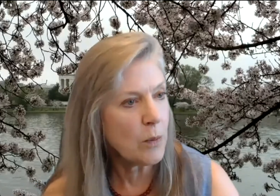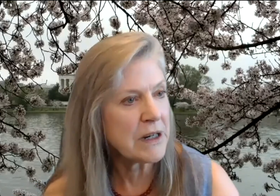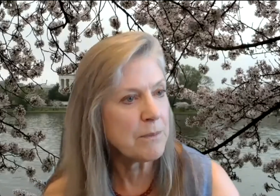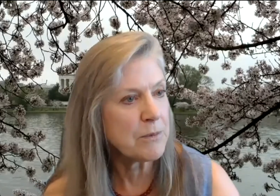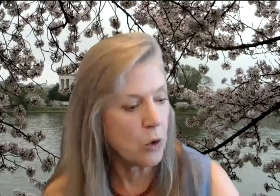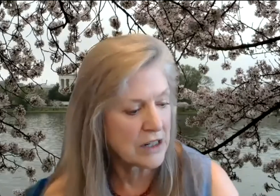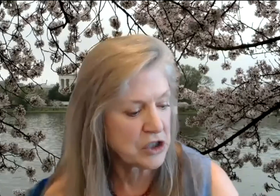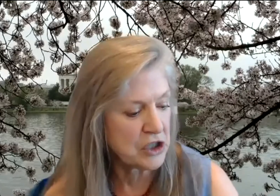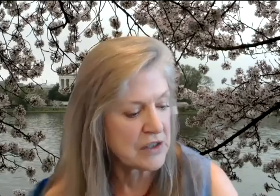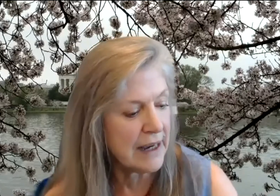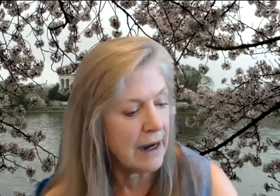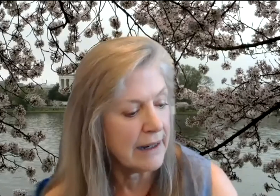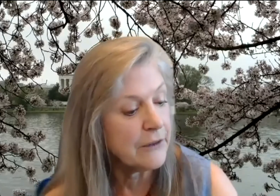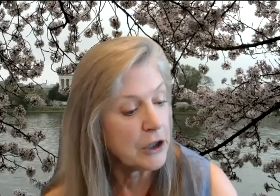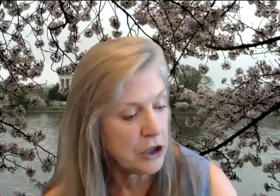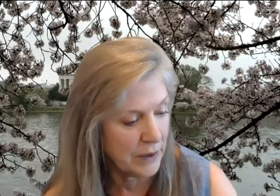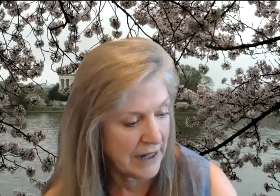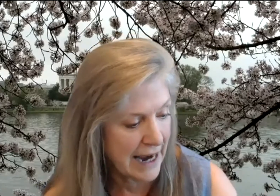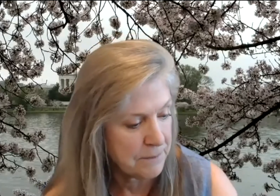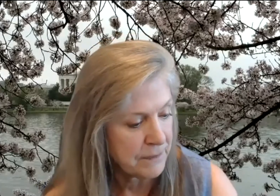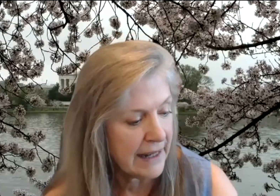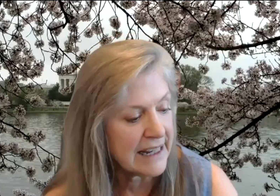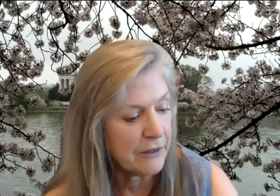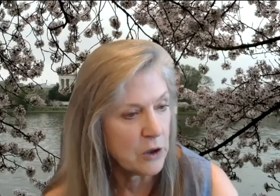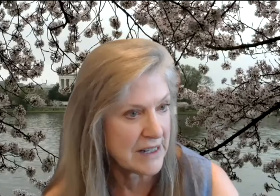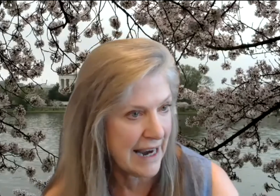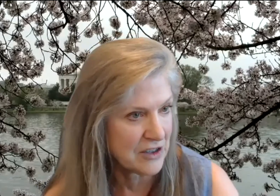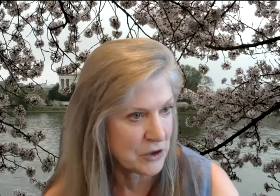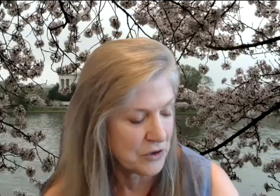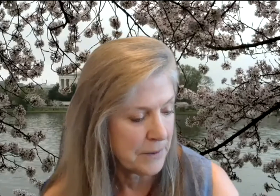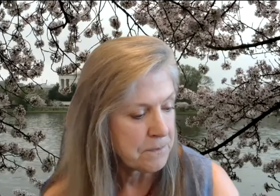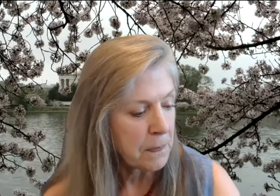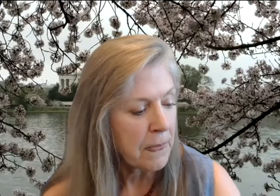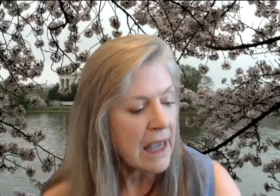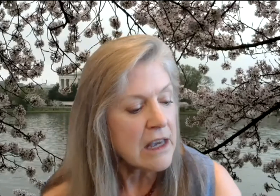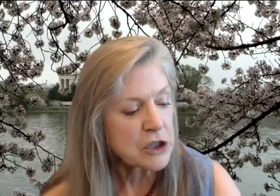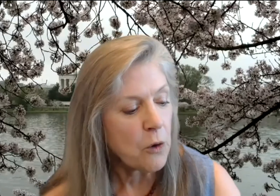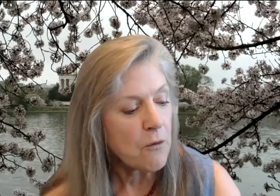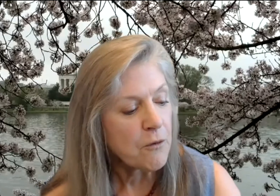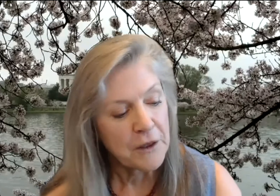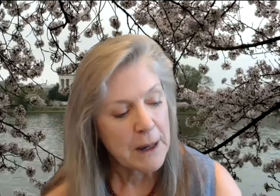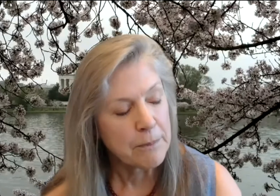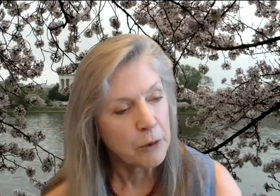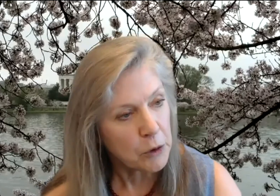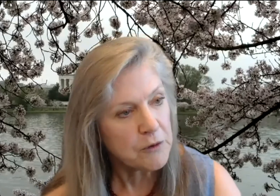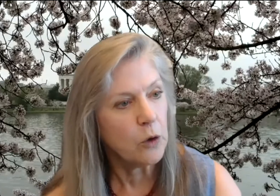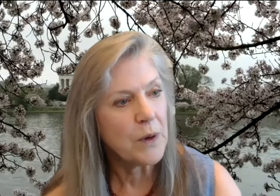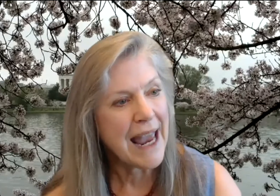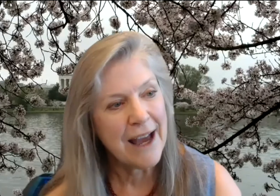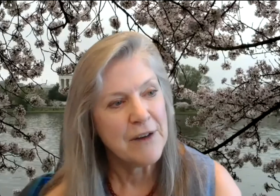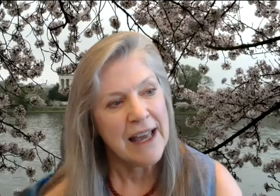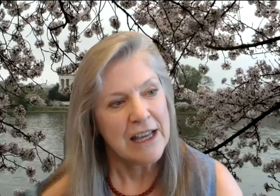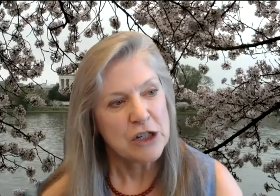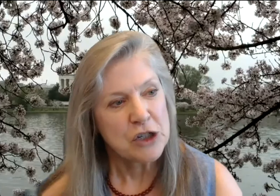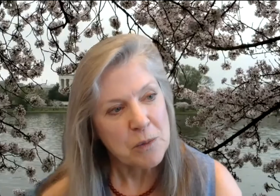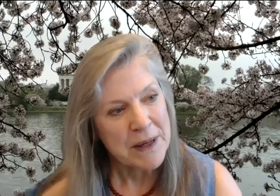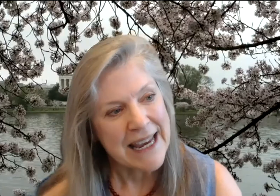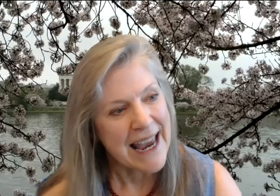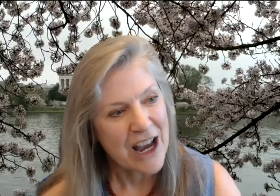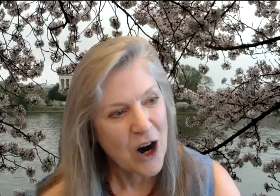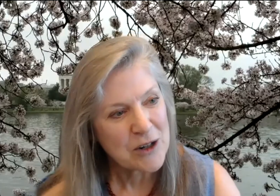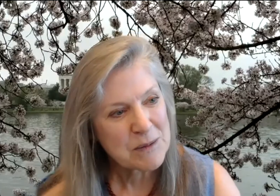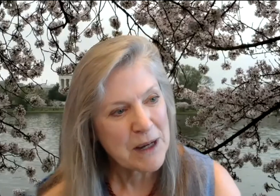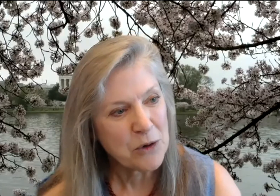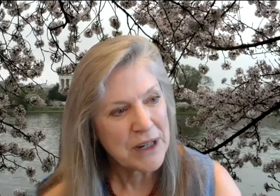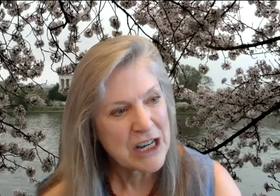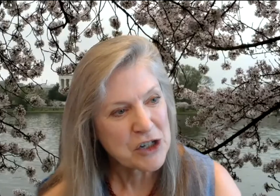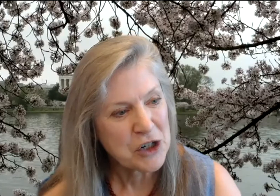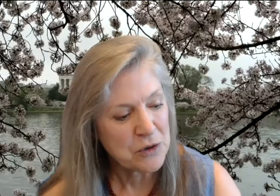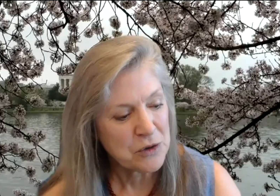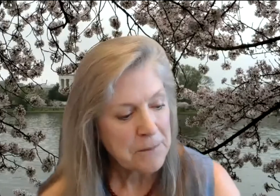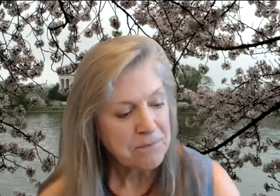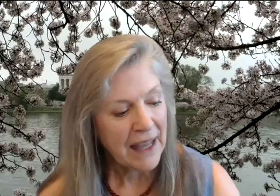open up questions in Q & A and get those answered. So for approval we have two PARs being reissued